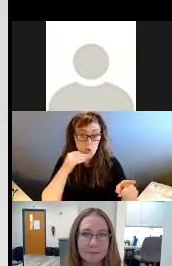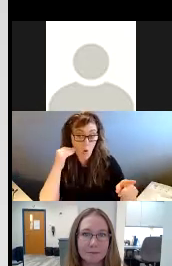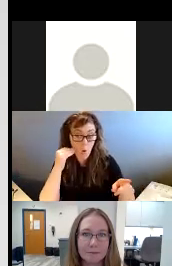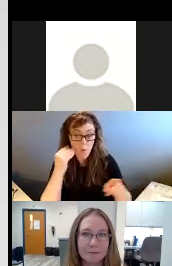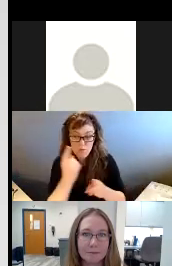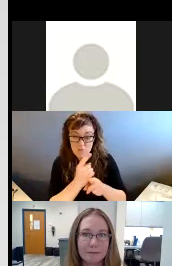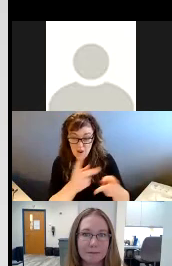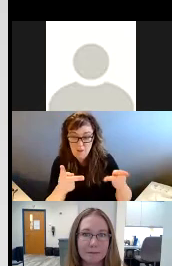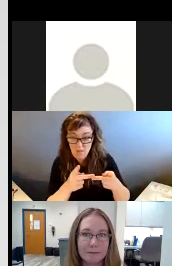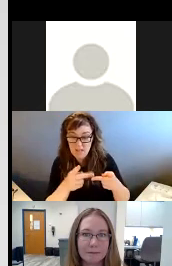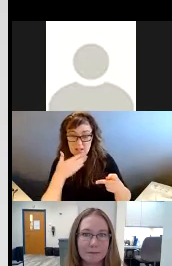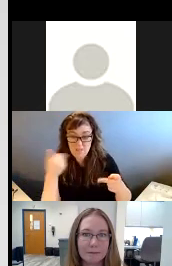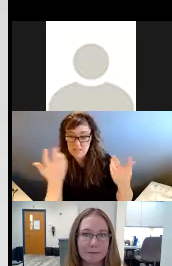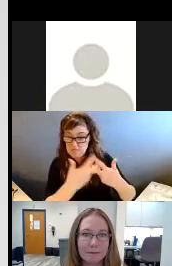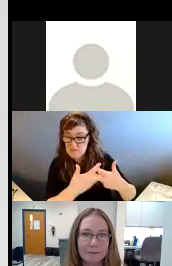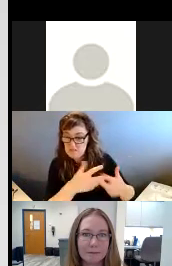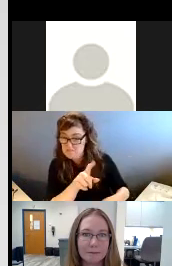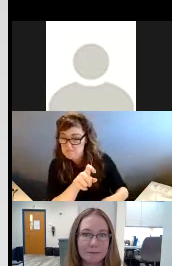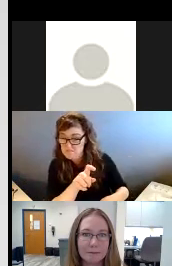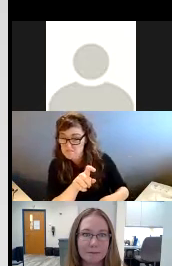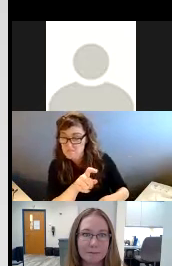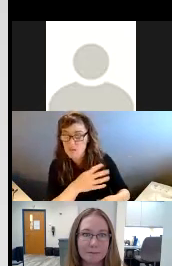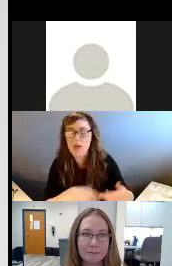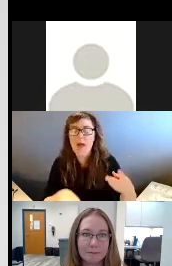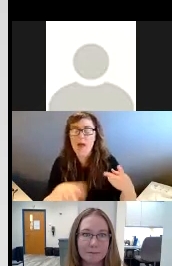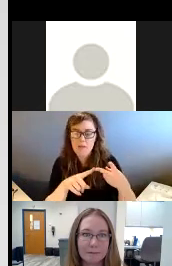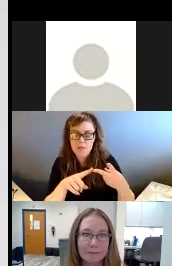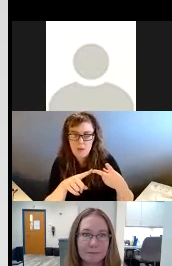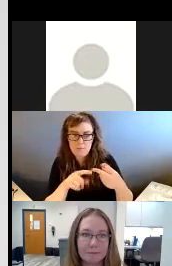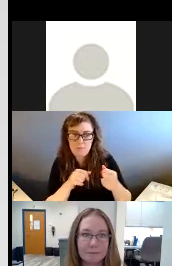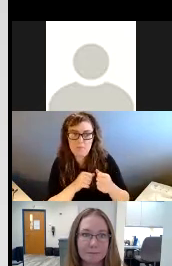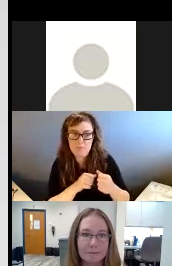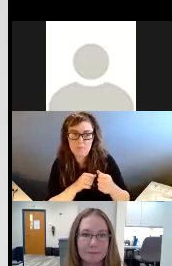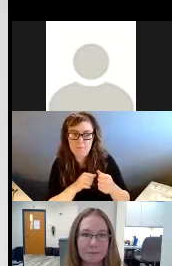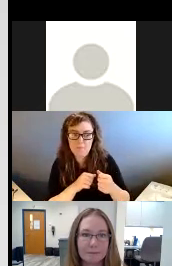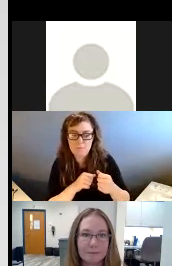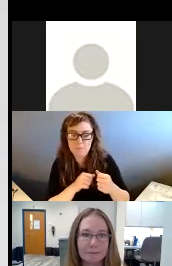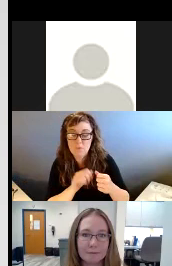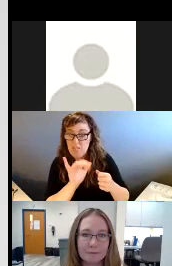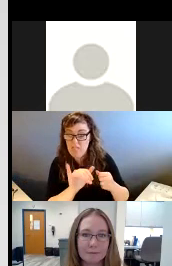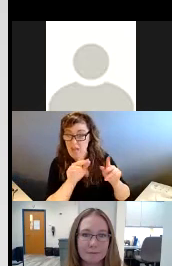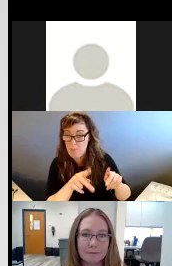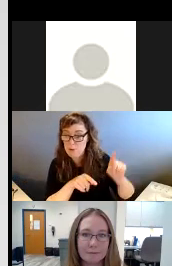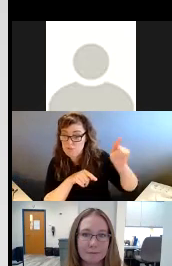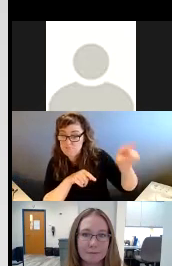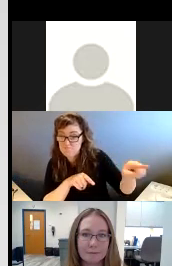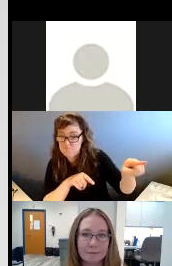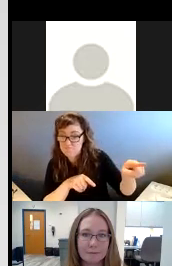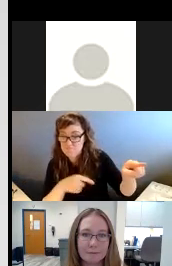THEN KIND OF GOING BACK, WE DO HAVE TO PUT SOME WORK ON THE PERSON ON THE OTHER END. DO THEY HAVE THE SMARTPHONE?